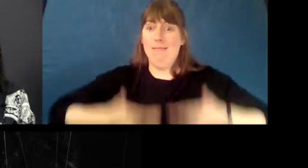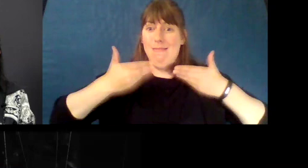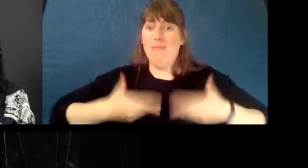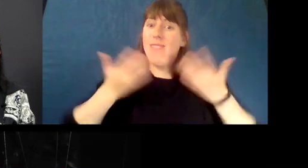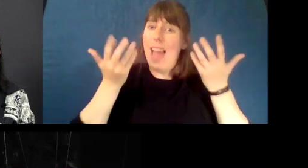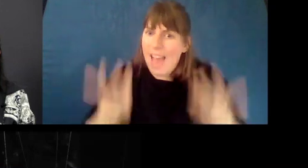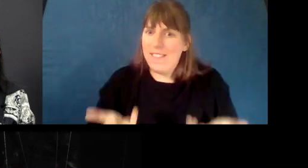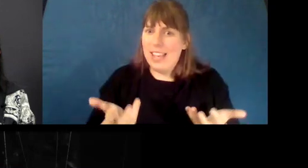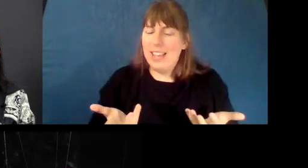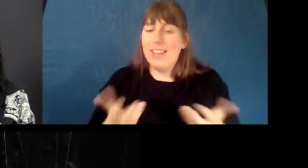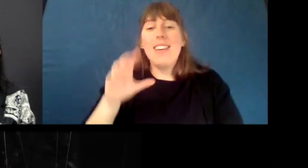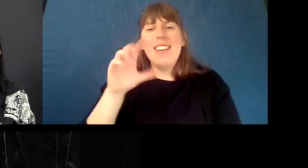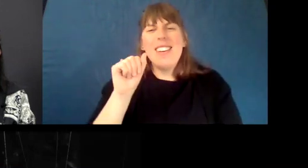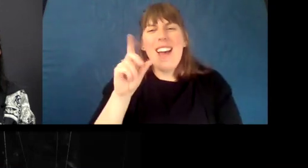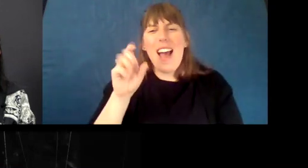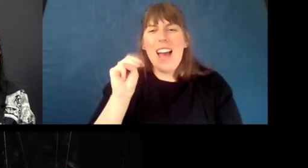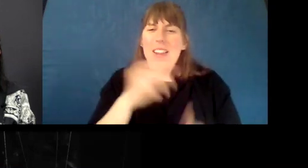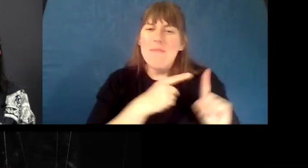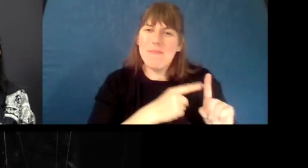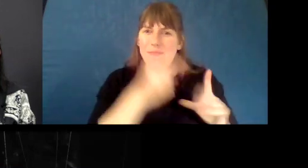Adam wanted to kind of create a piece that was in dialogue with each other,